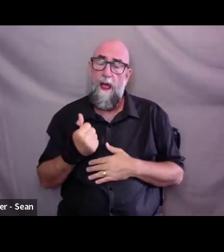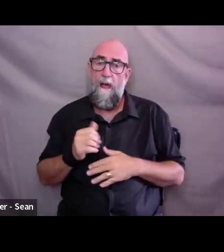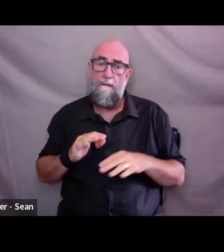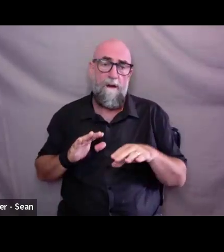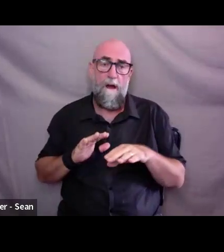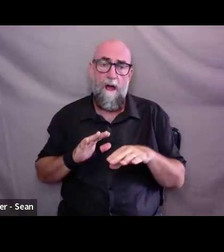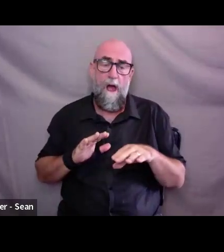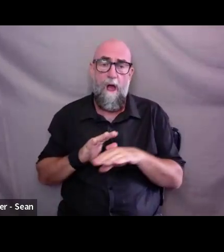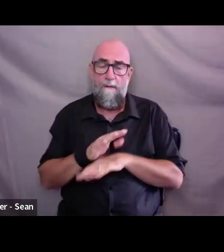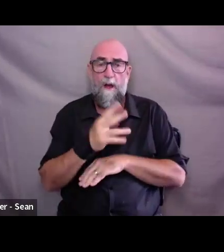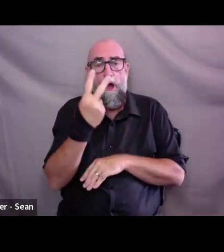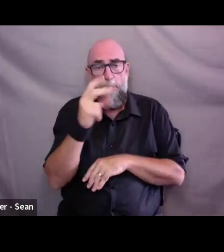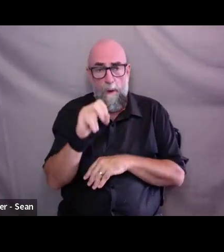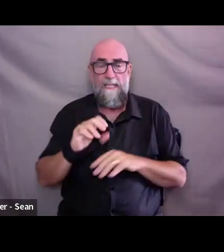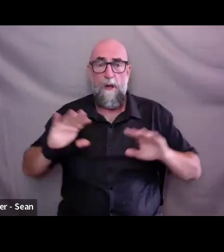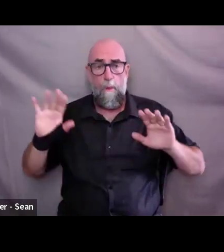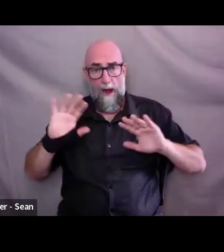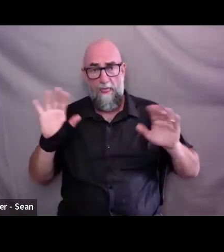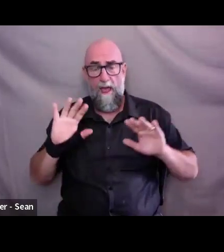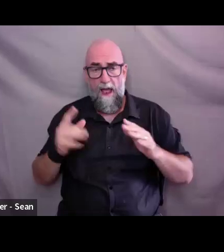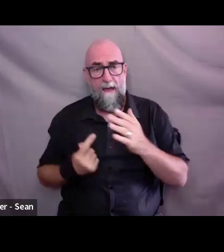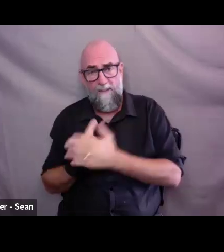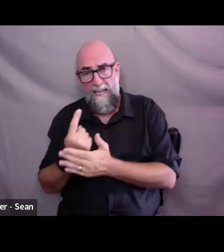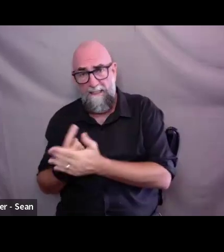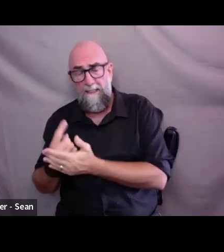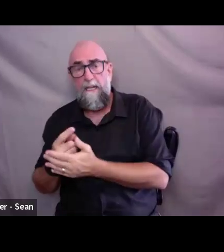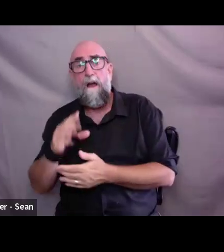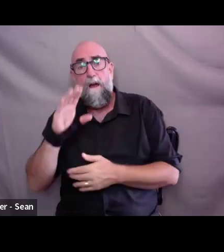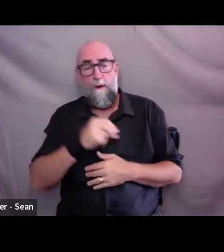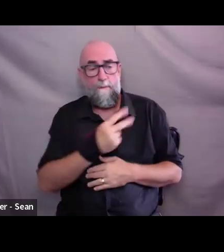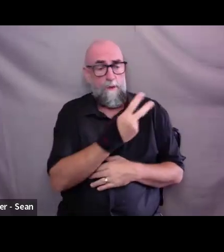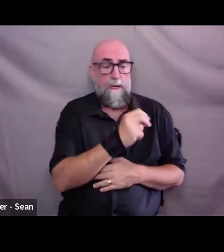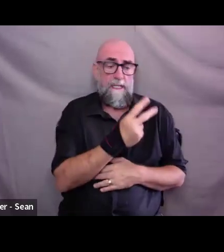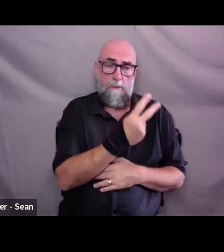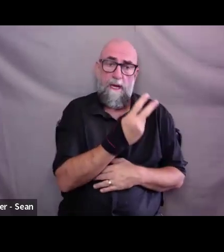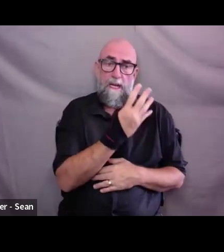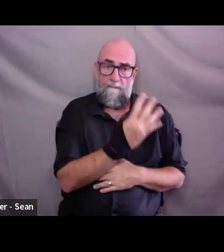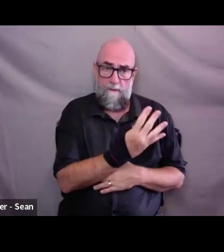events since the beginning of 2024. I think it's clear that there are big things